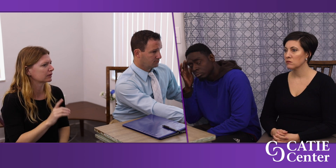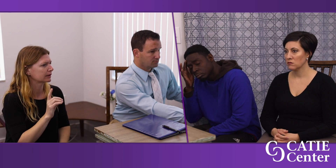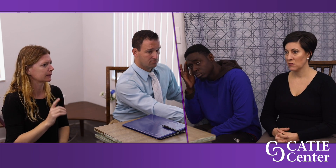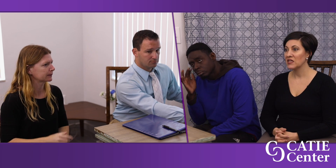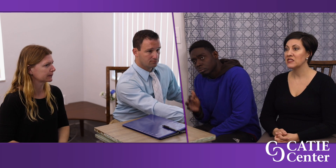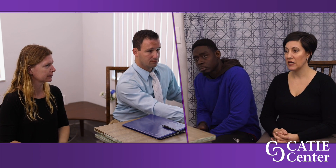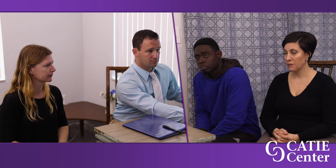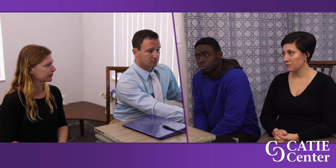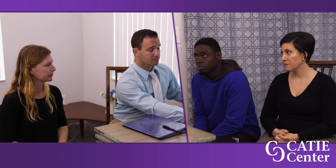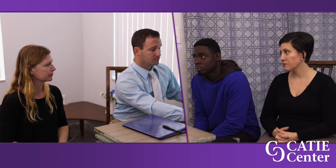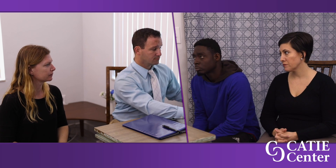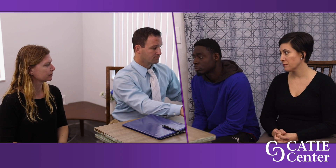D.